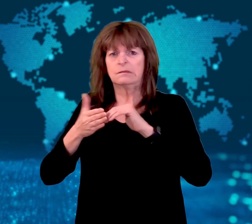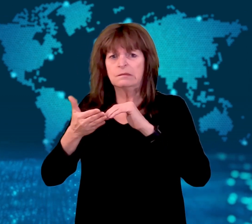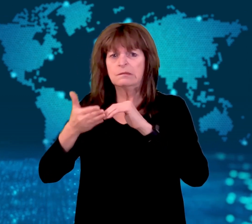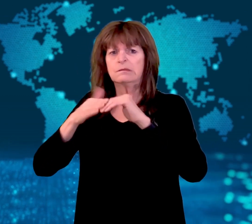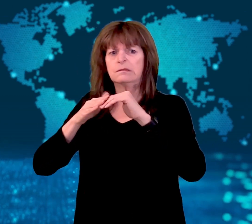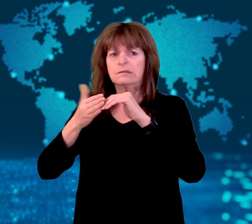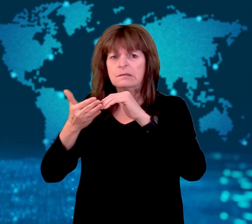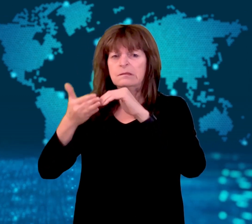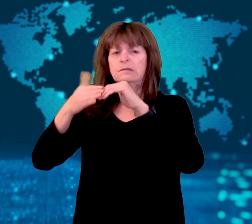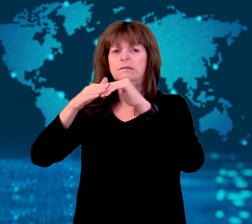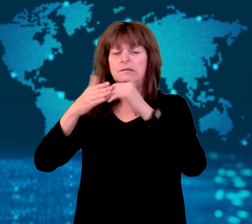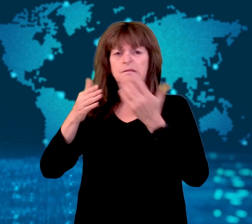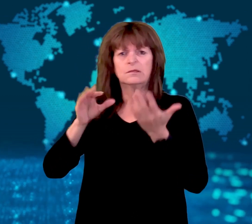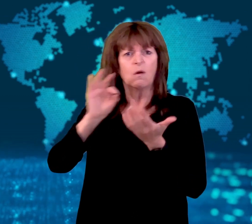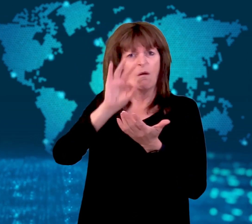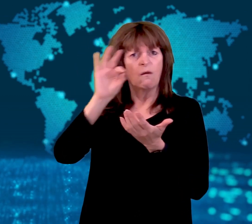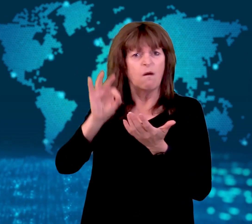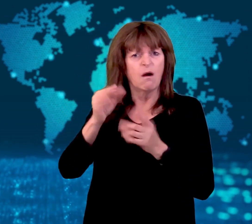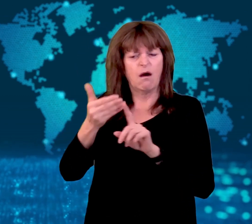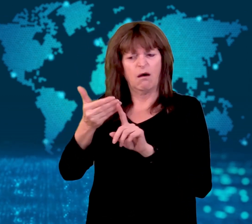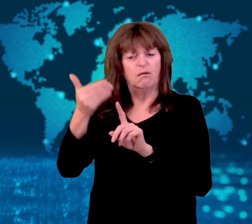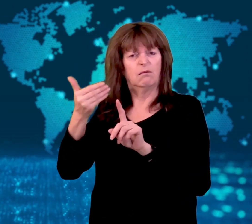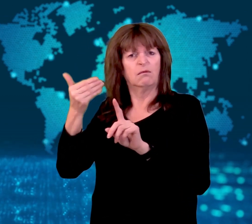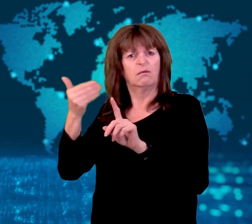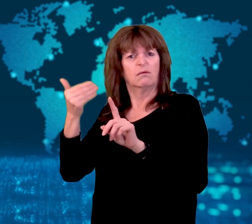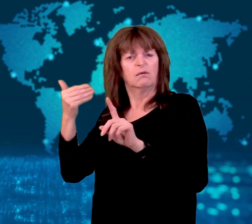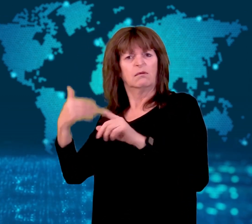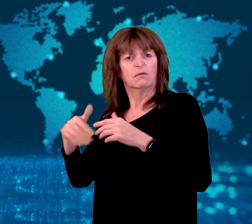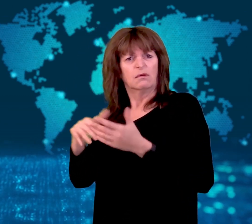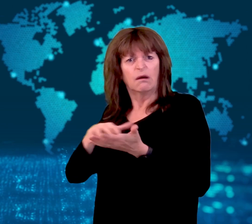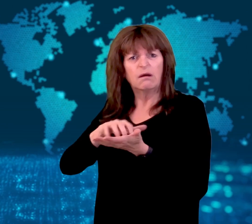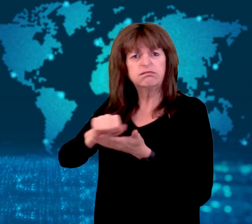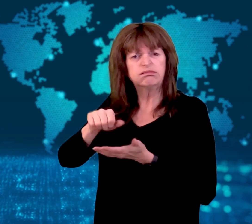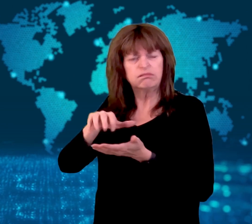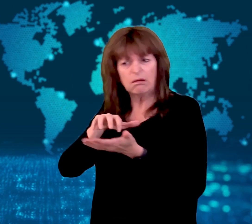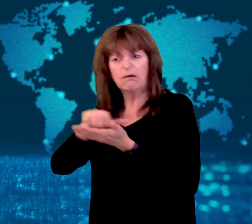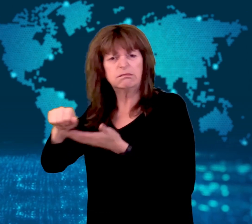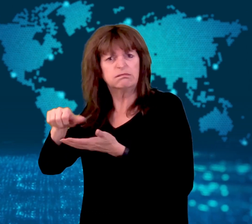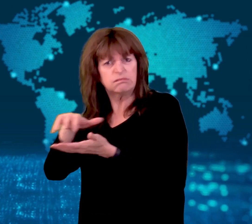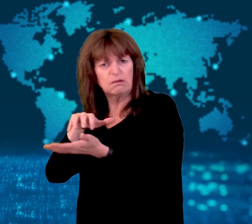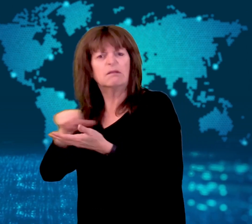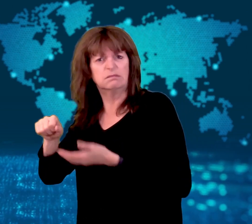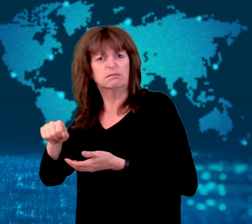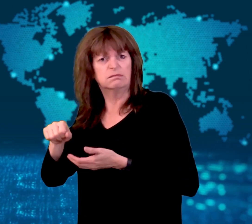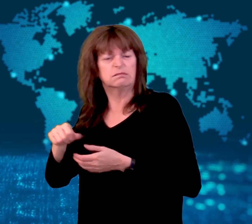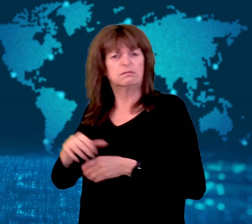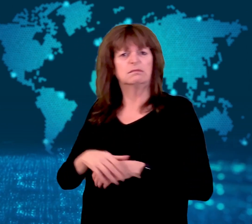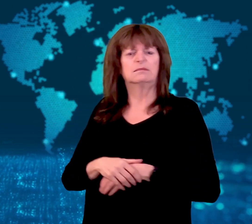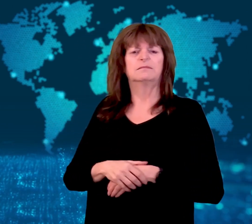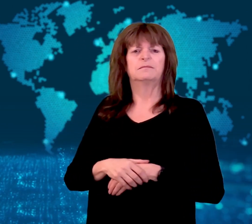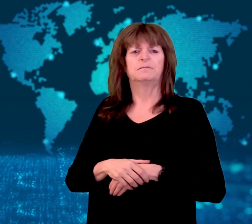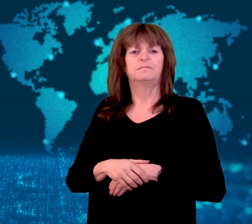as a result of deadly attacks over the last few weeks.